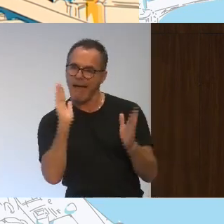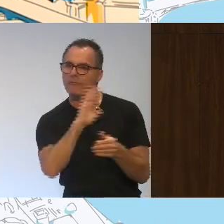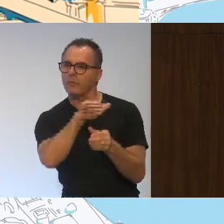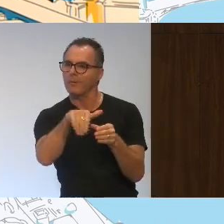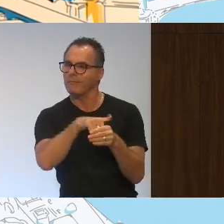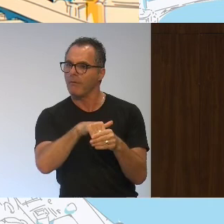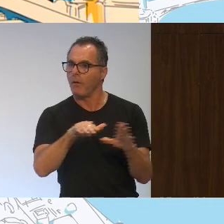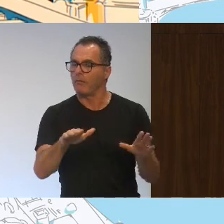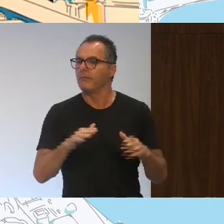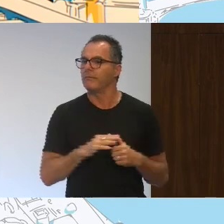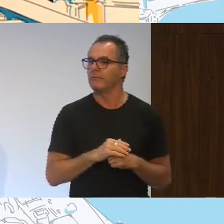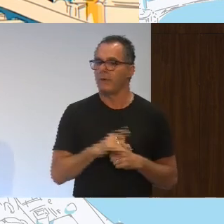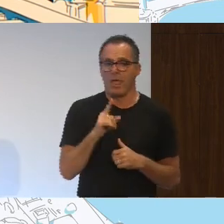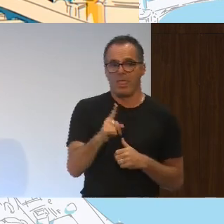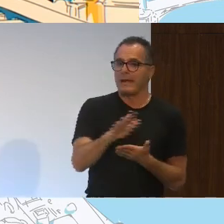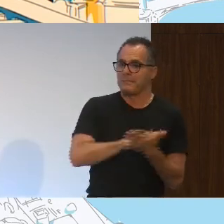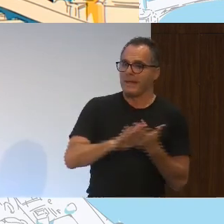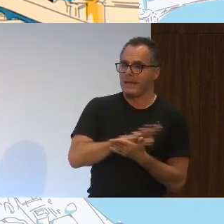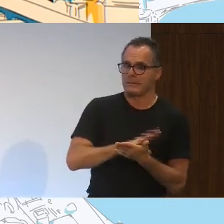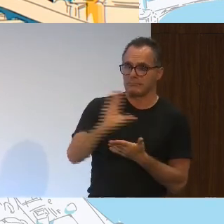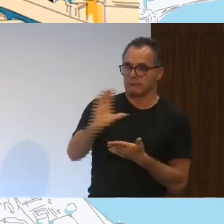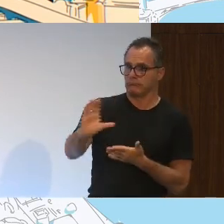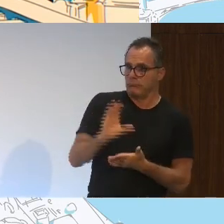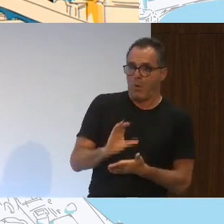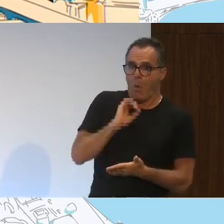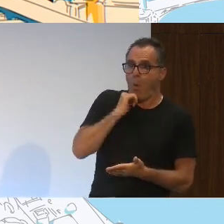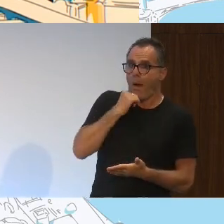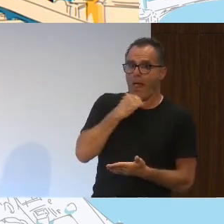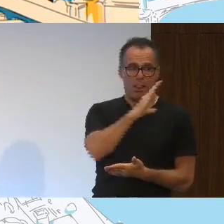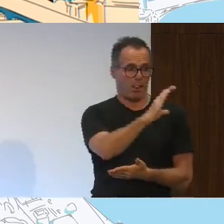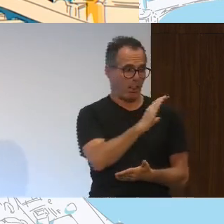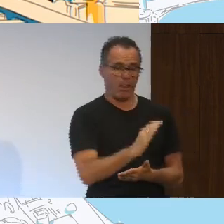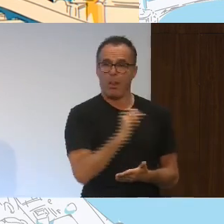that's going to that's going to loosen the purse strings for everybody. I think that's we still have to work on it in the UK